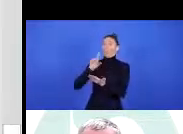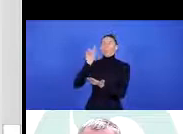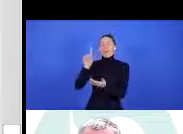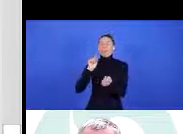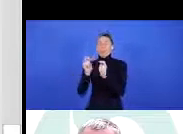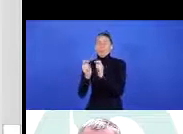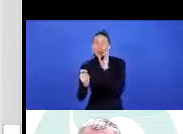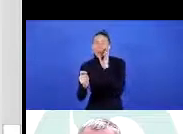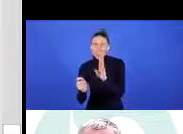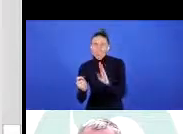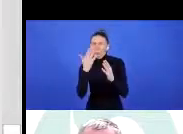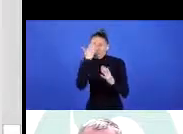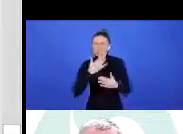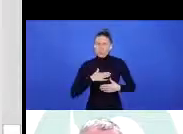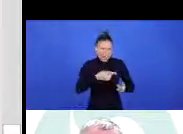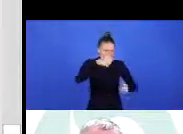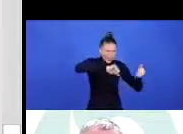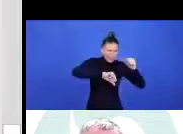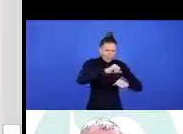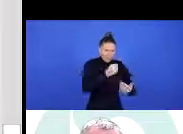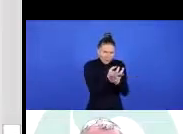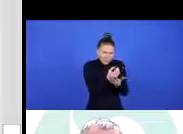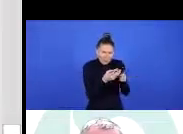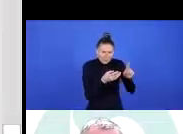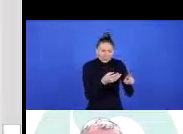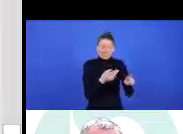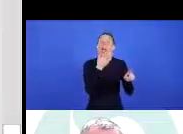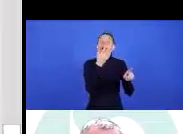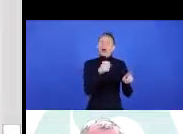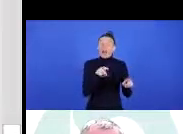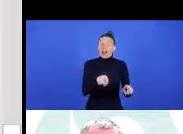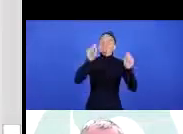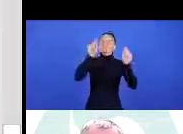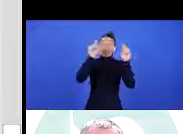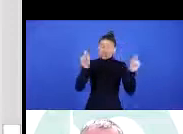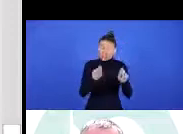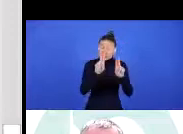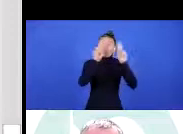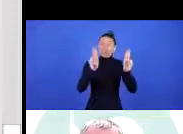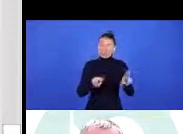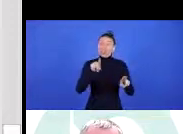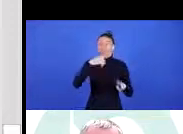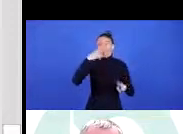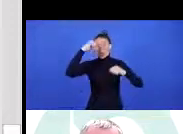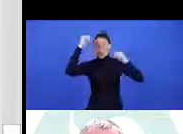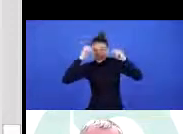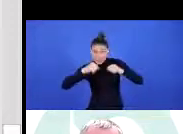are in the process of realizing it, and we are looking at the scientific information, finding